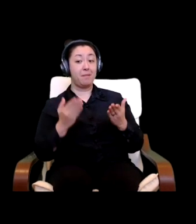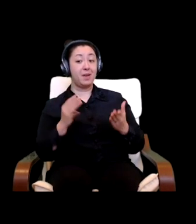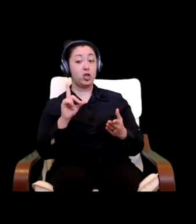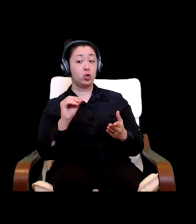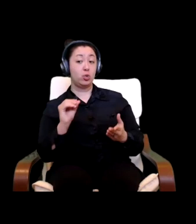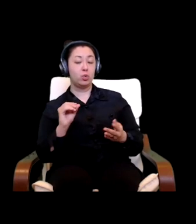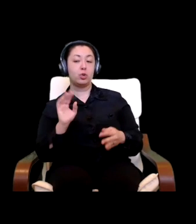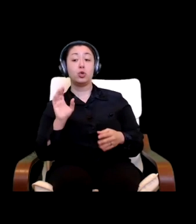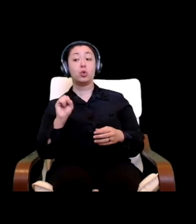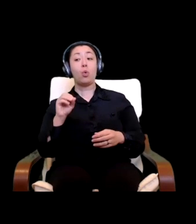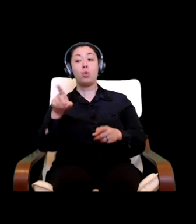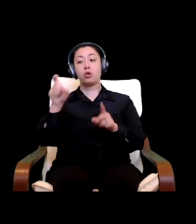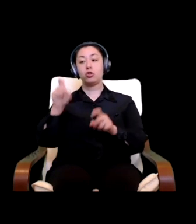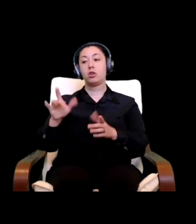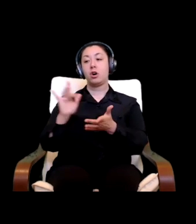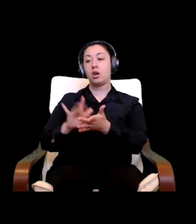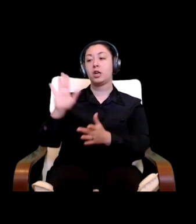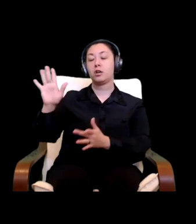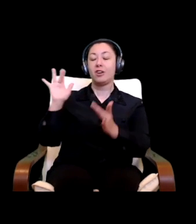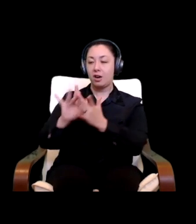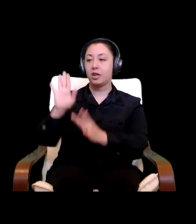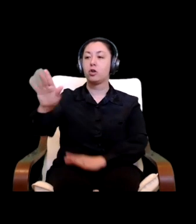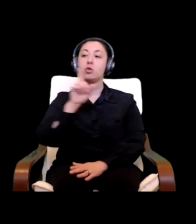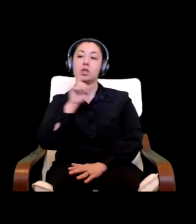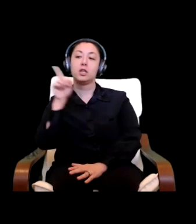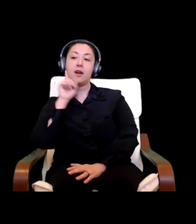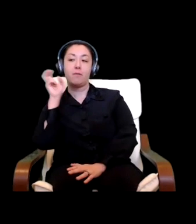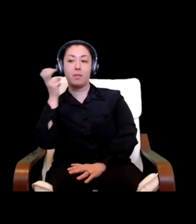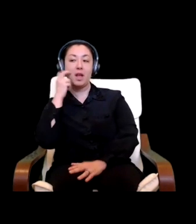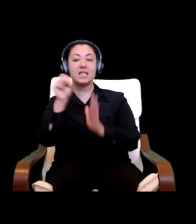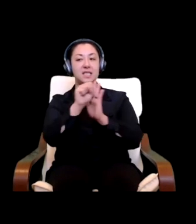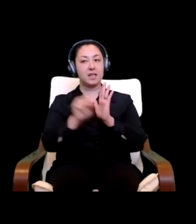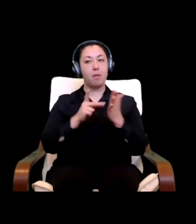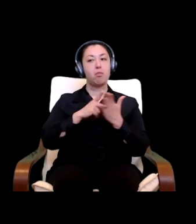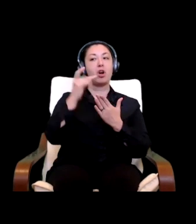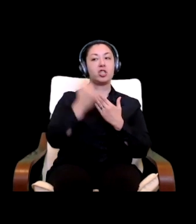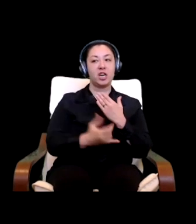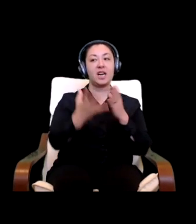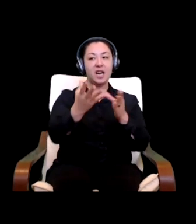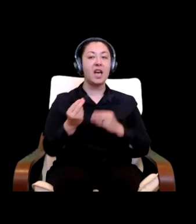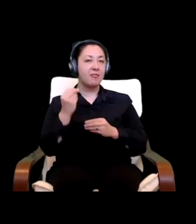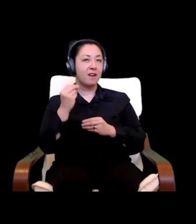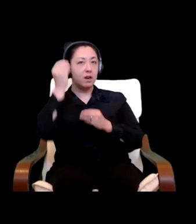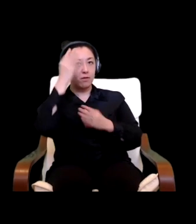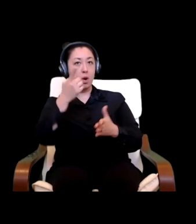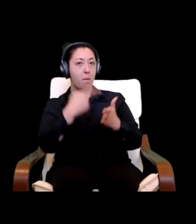about the process so that you can get information about what is available in your state or province,